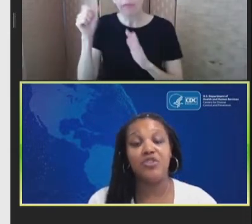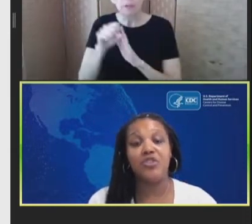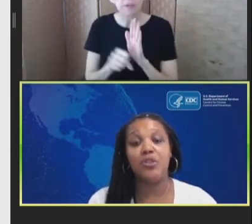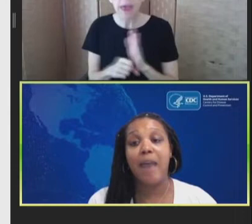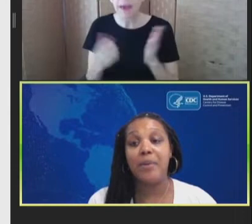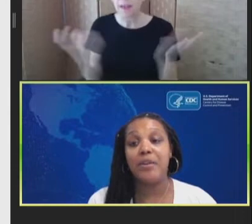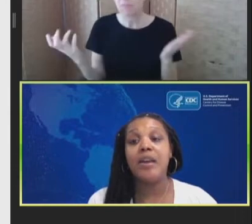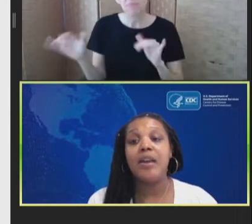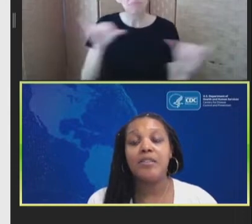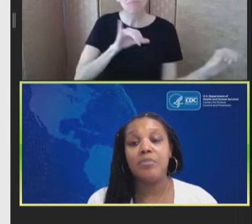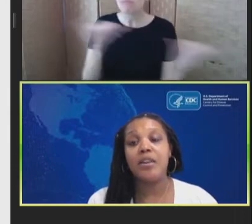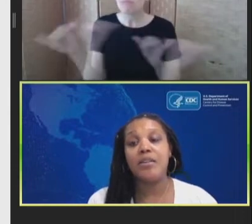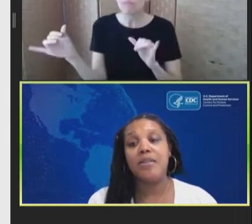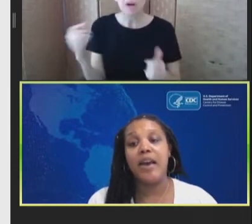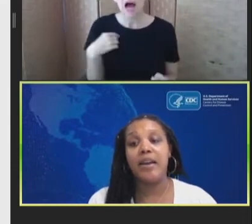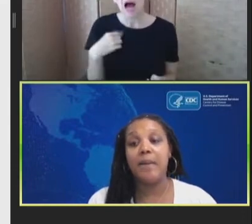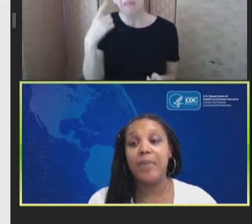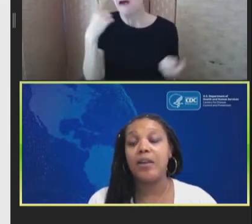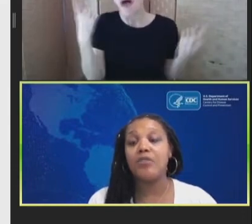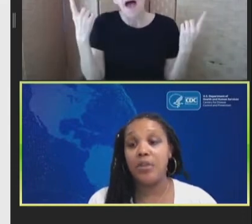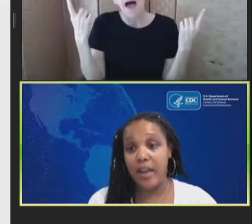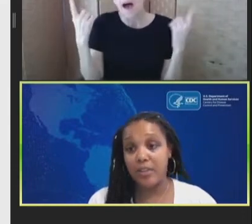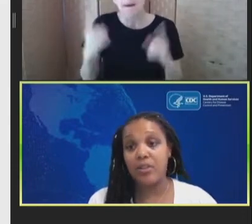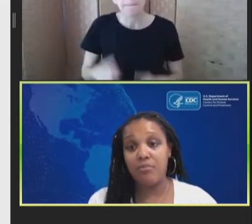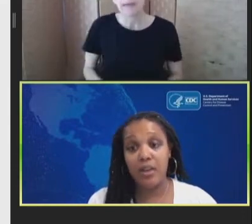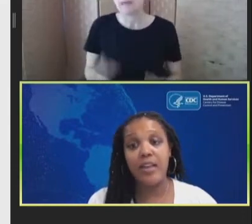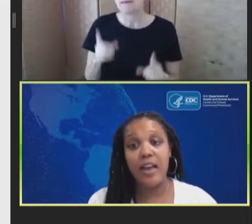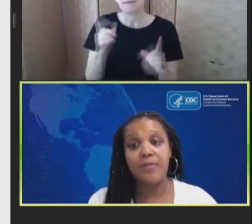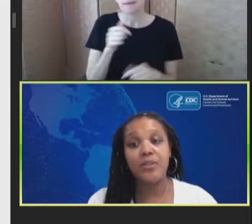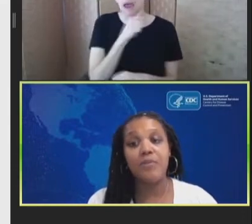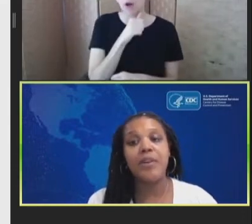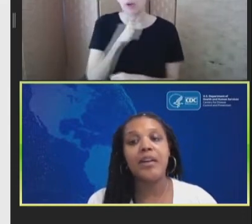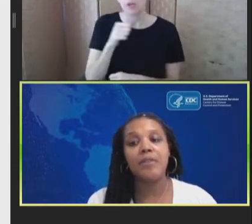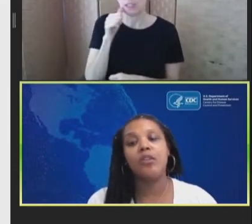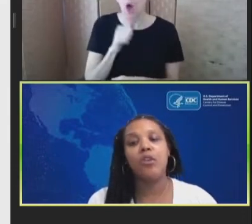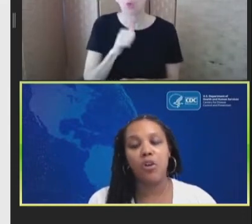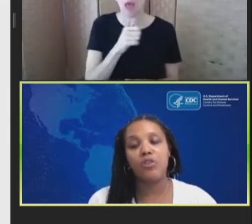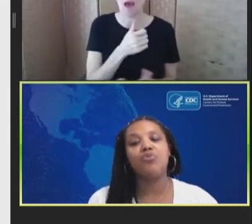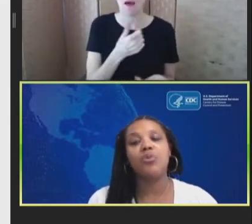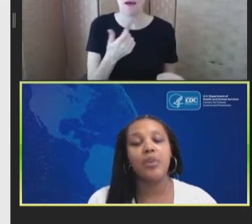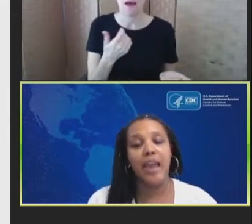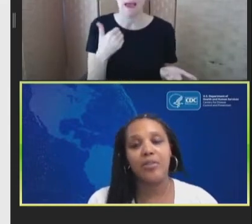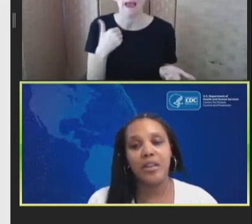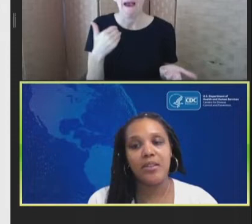this just so happened to be that Arizona actually does have some very, very large rural counties